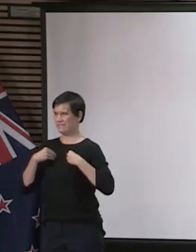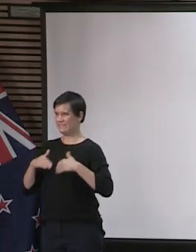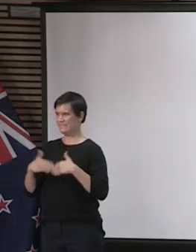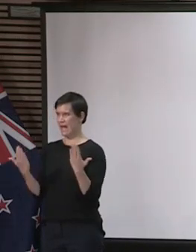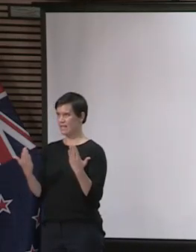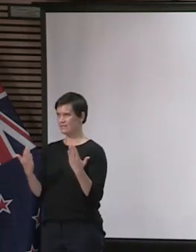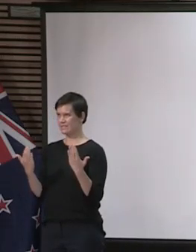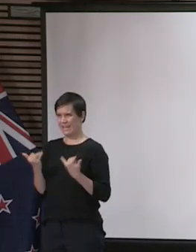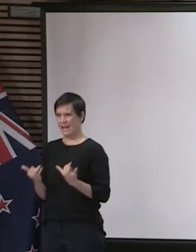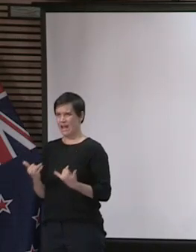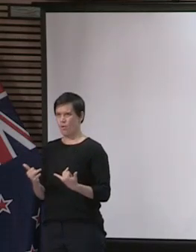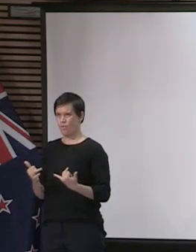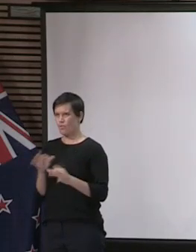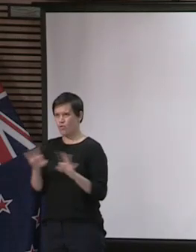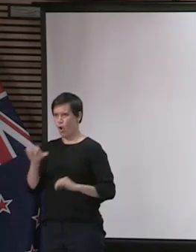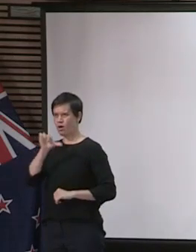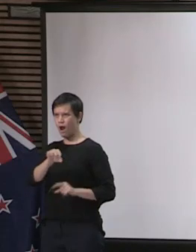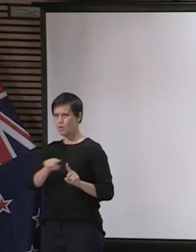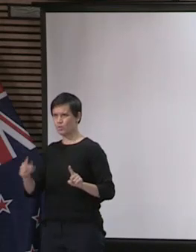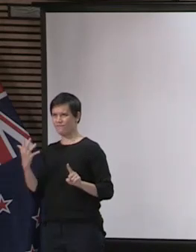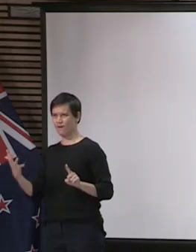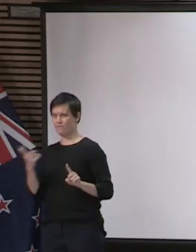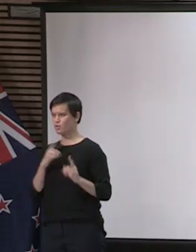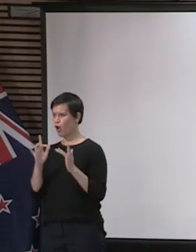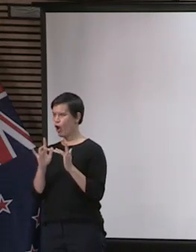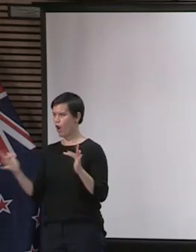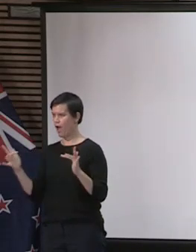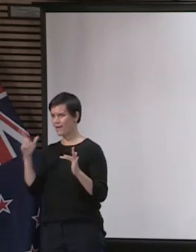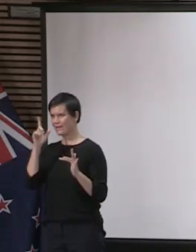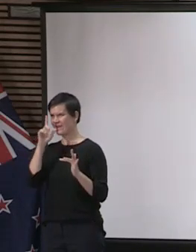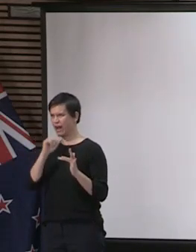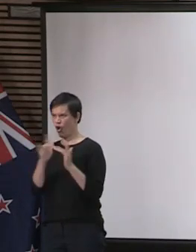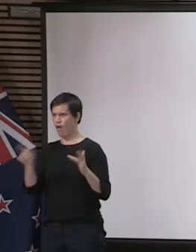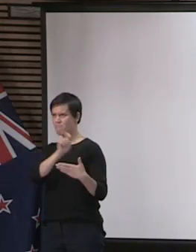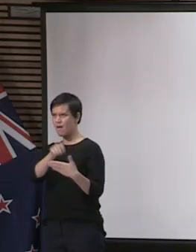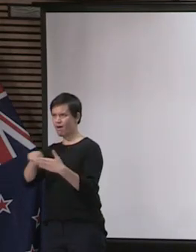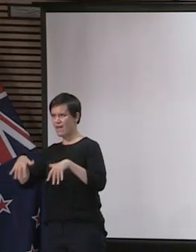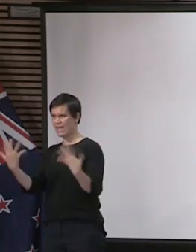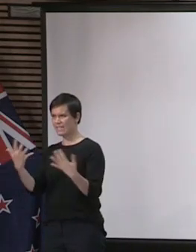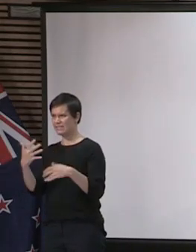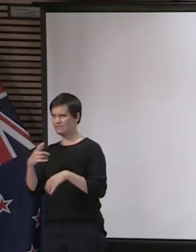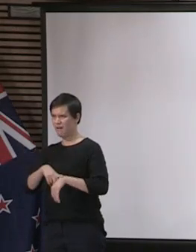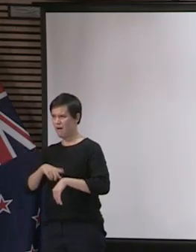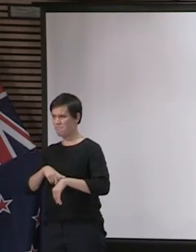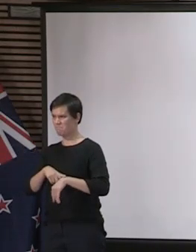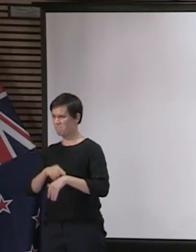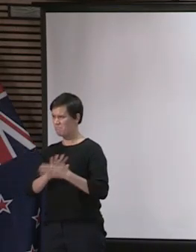in this setting, for example online serves are not going to